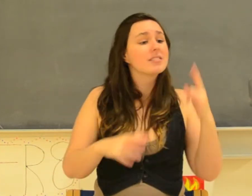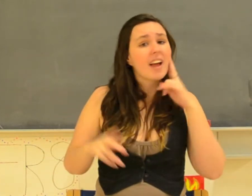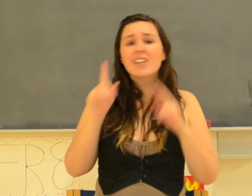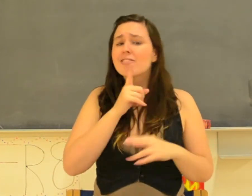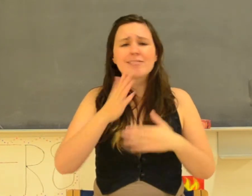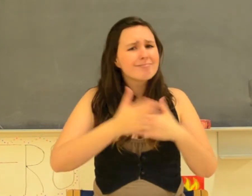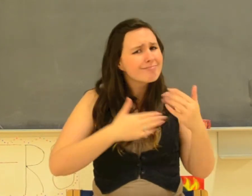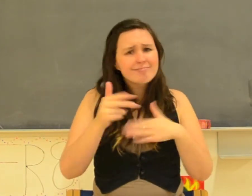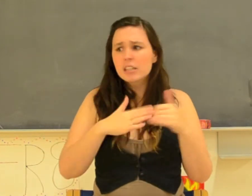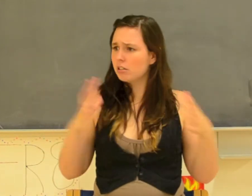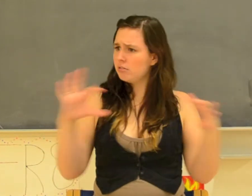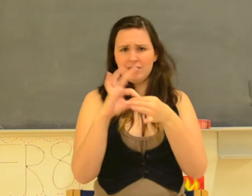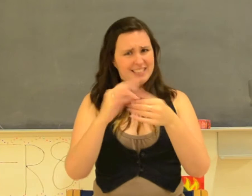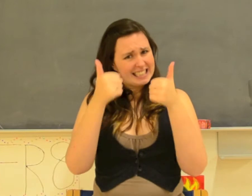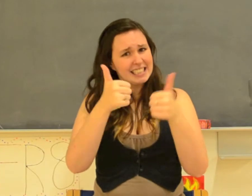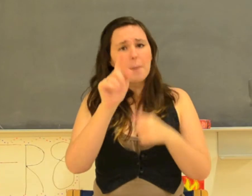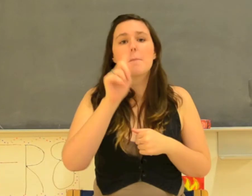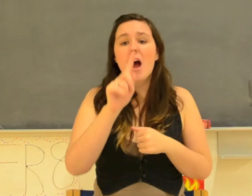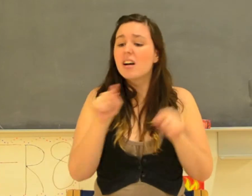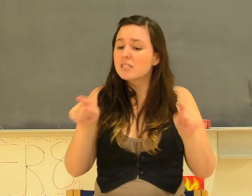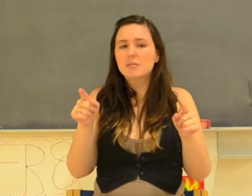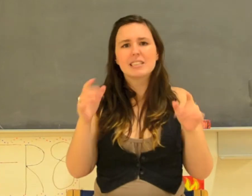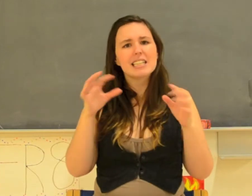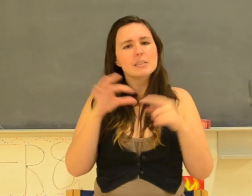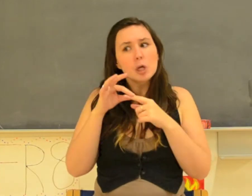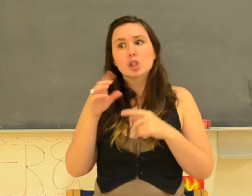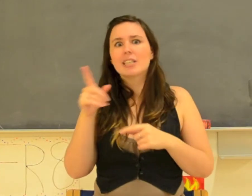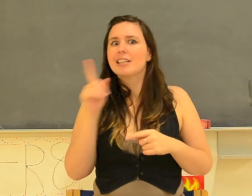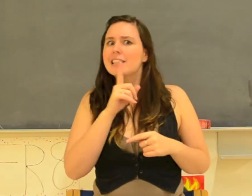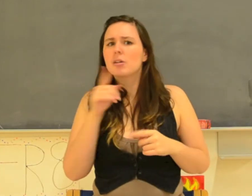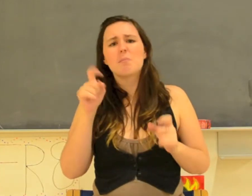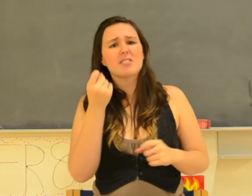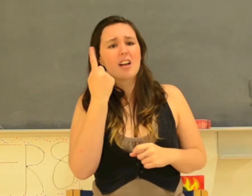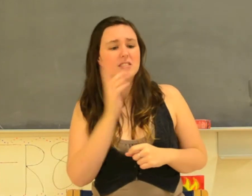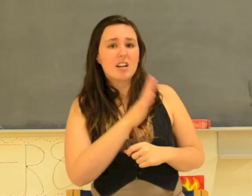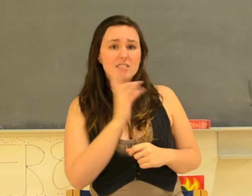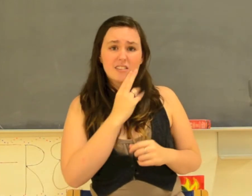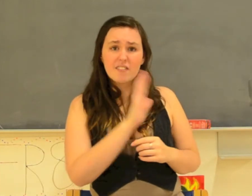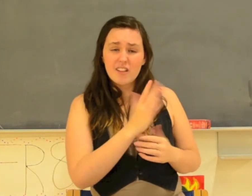workplace that both the Deaf and hearing work together and especially for the hearing people to understand Deaf